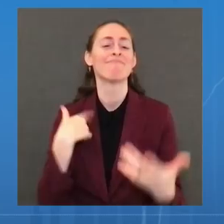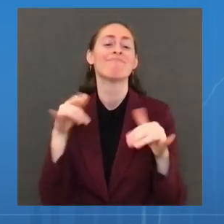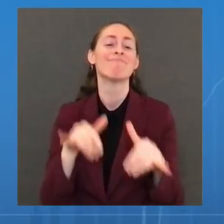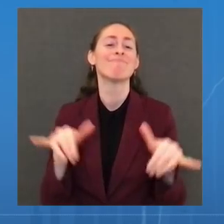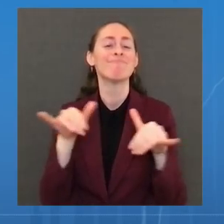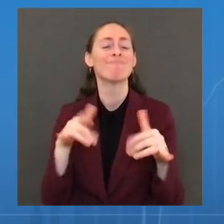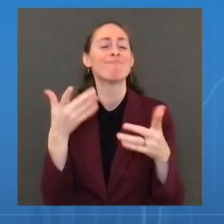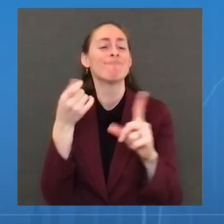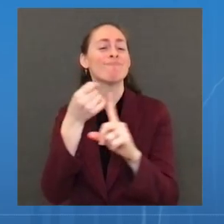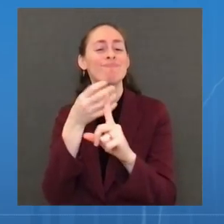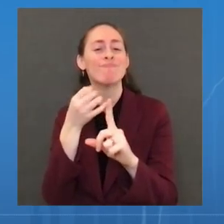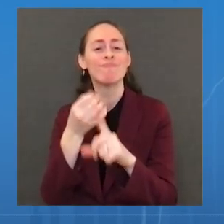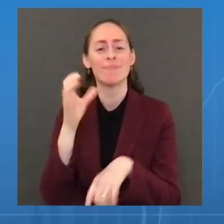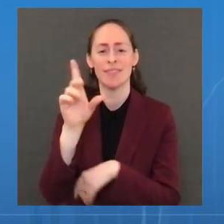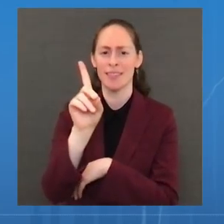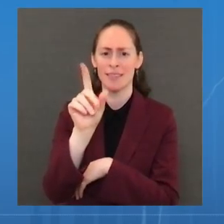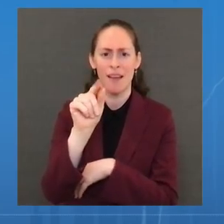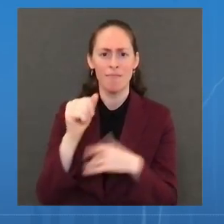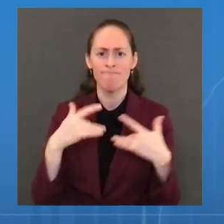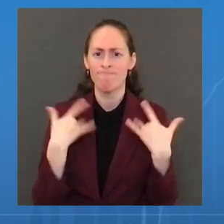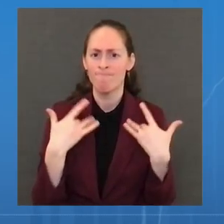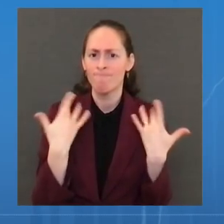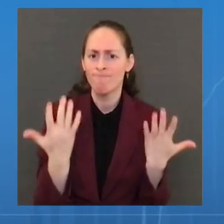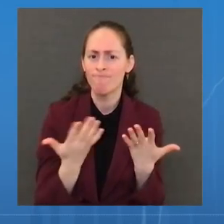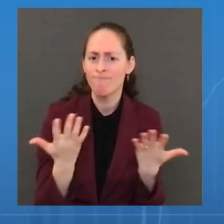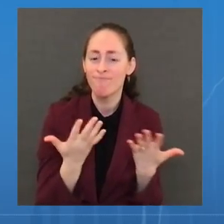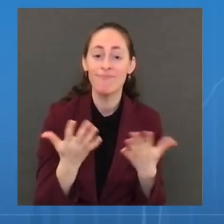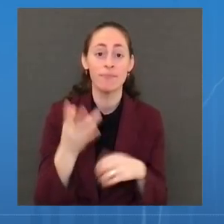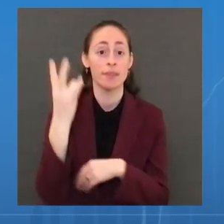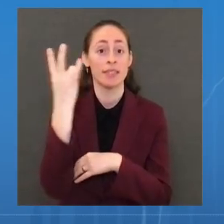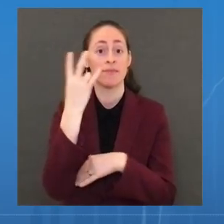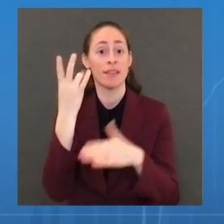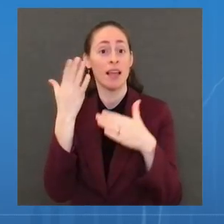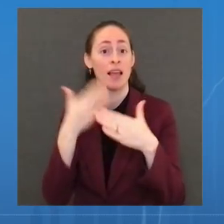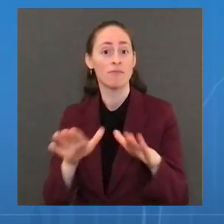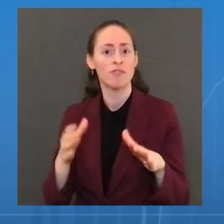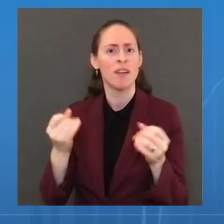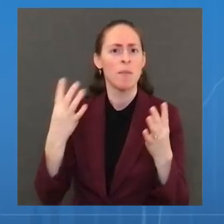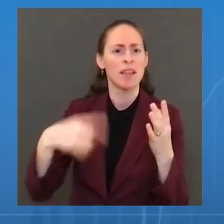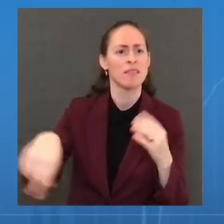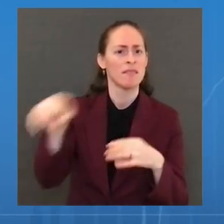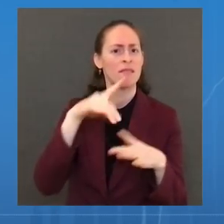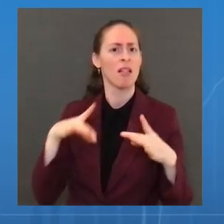The current seven-day daily average of cases is about 92,800 per day.